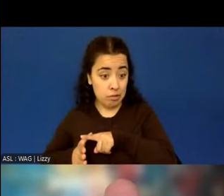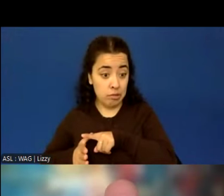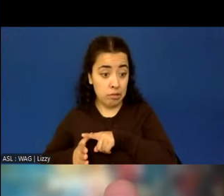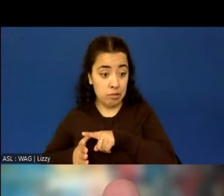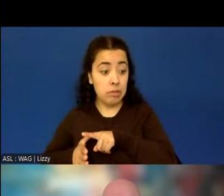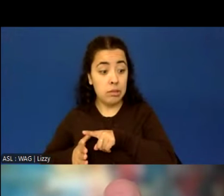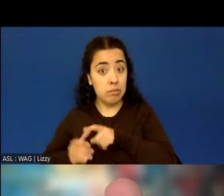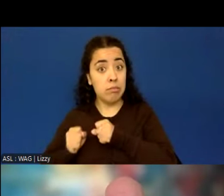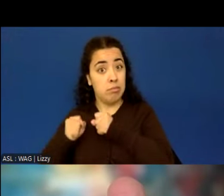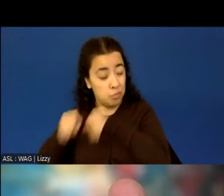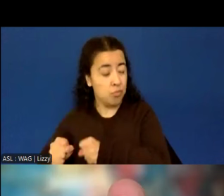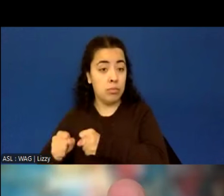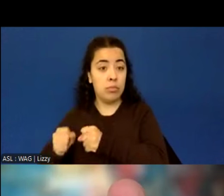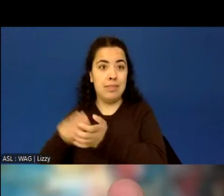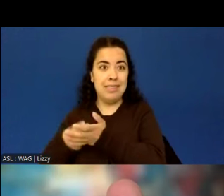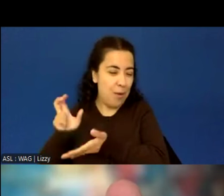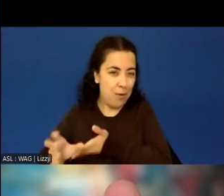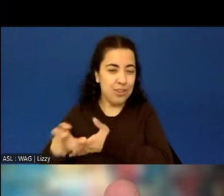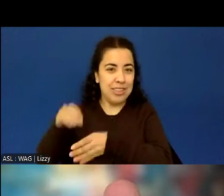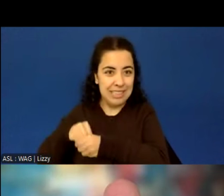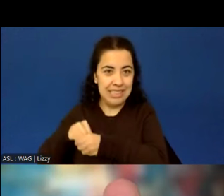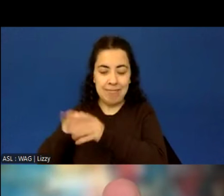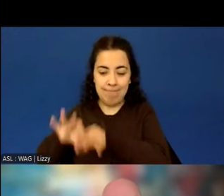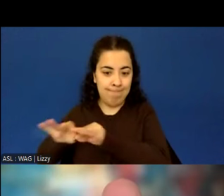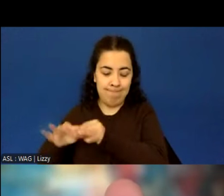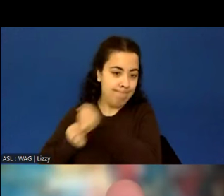stakeholder on a given product. You know, if you think about an e-commerce website,